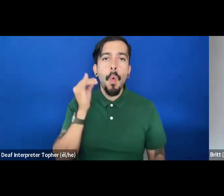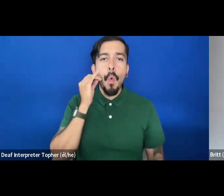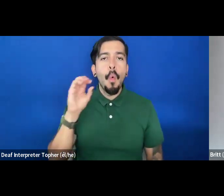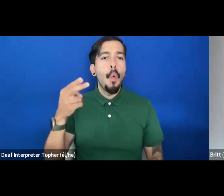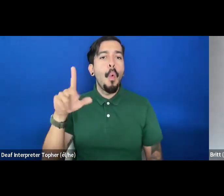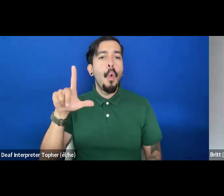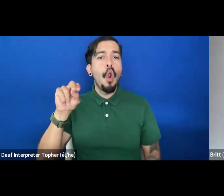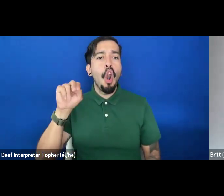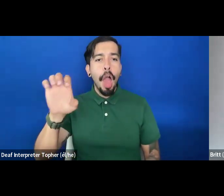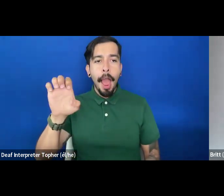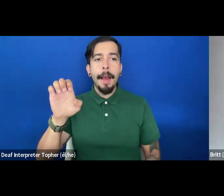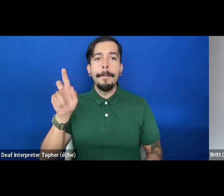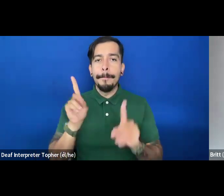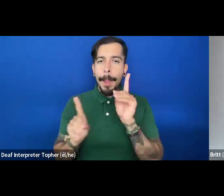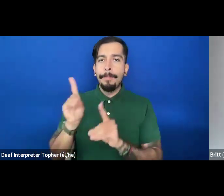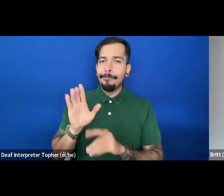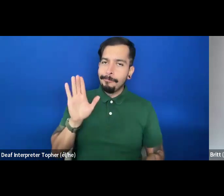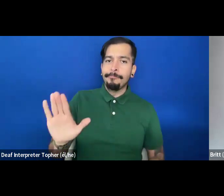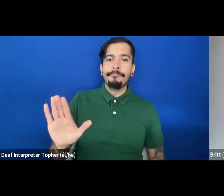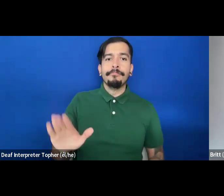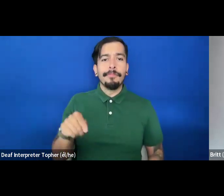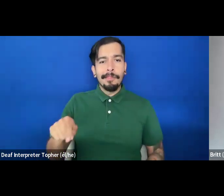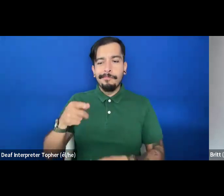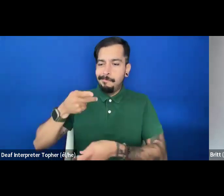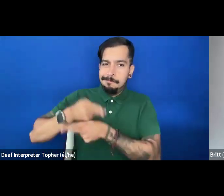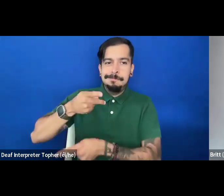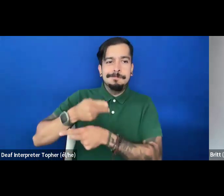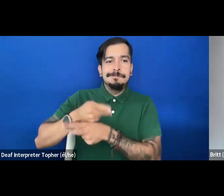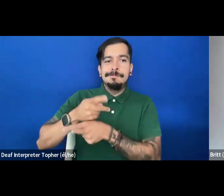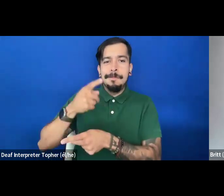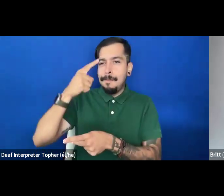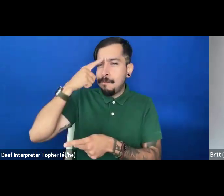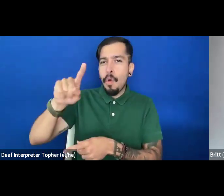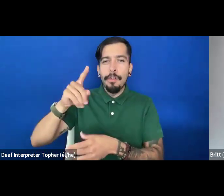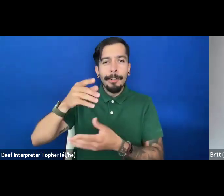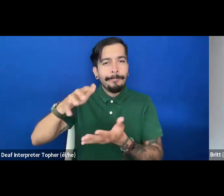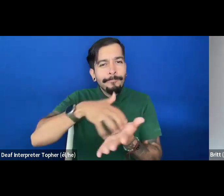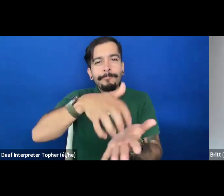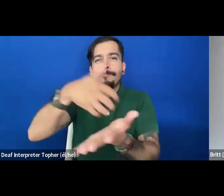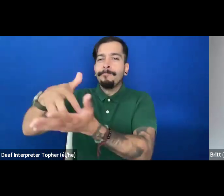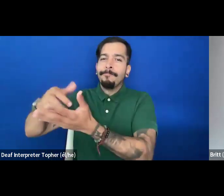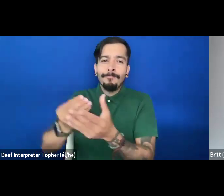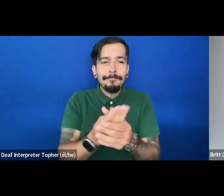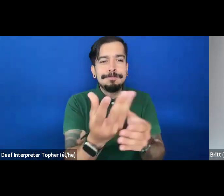and I encourage you to take a moment wherever you are and reflect on,